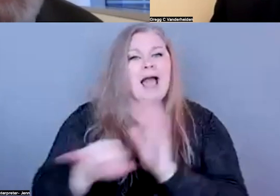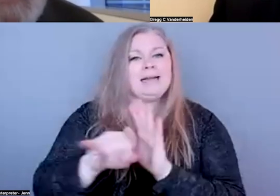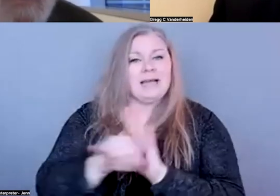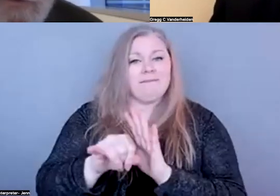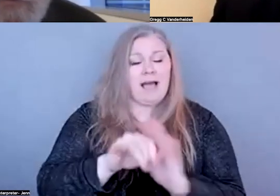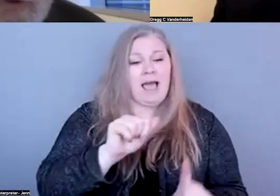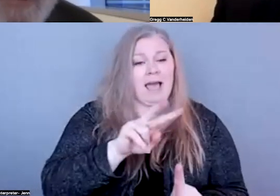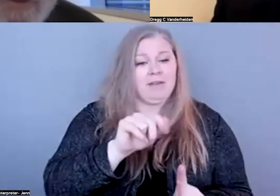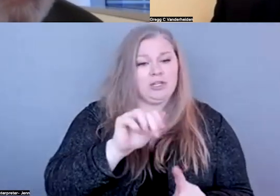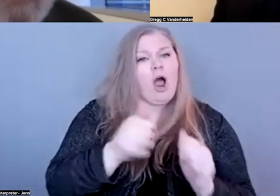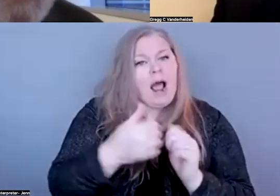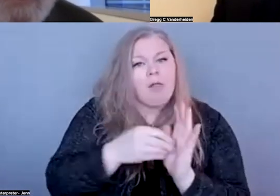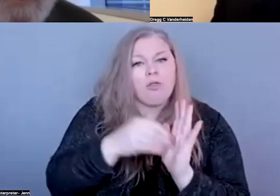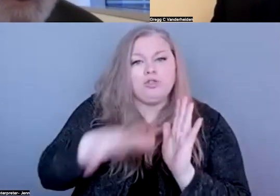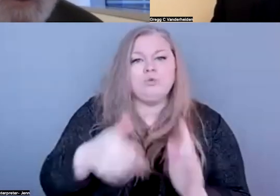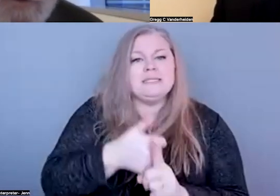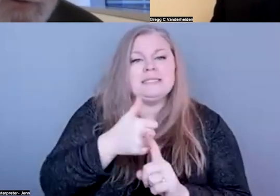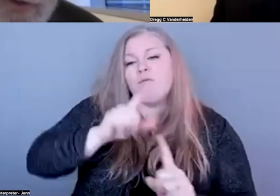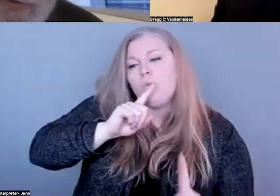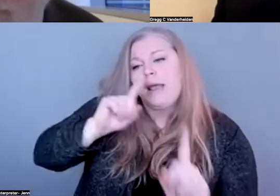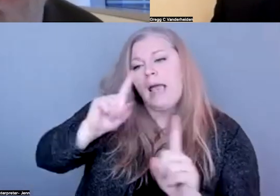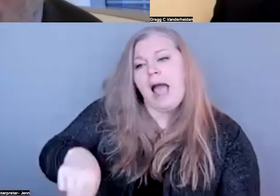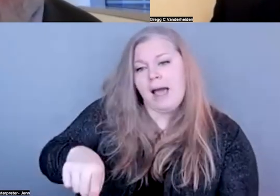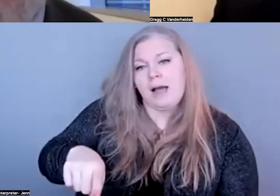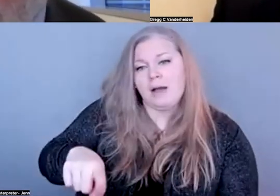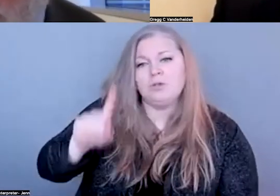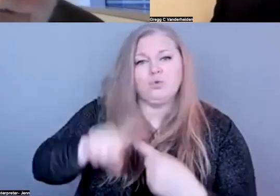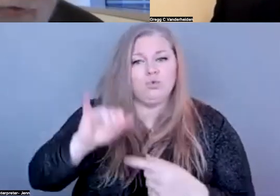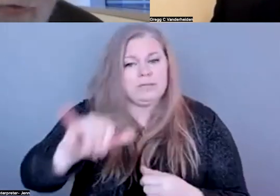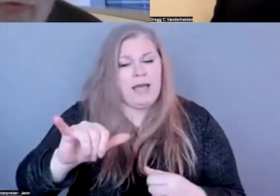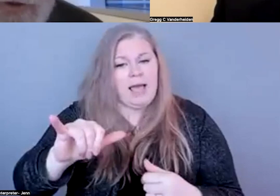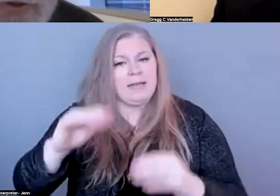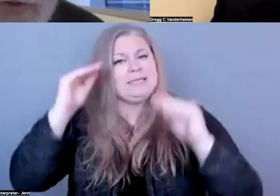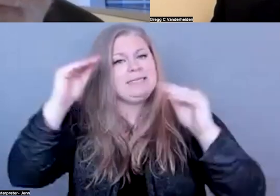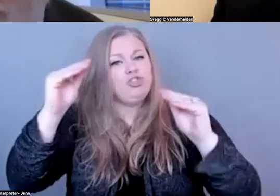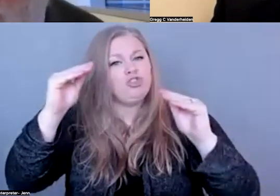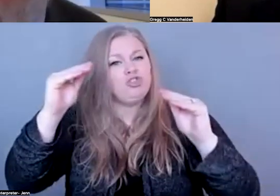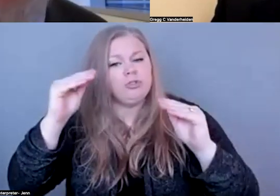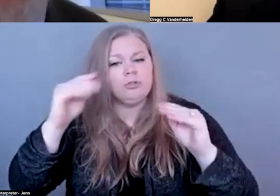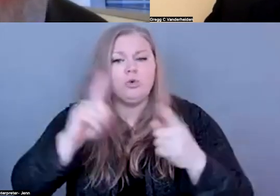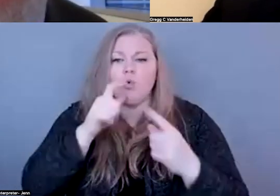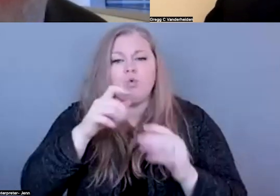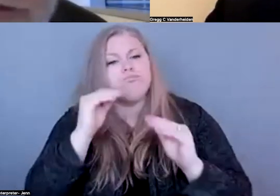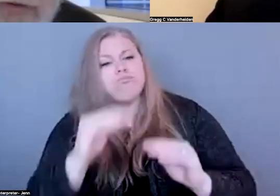how the student is reacting to the lessons that the teacher is trying to lead them through and